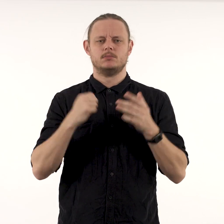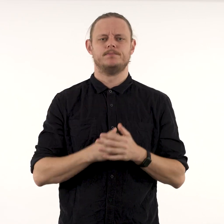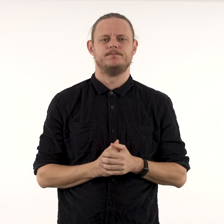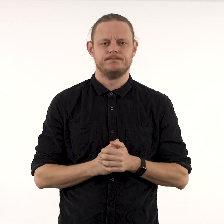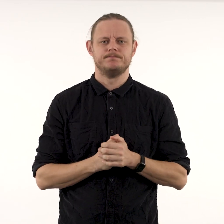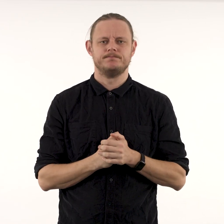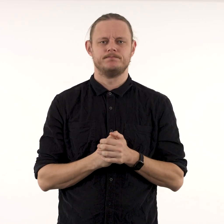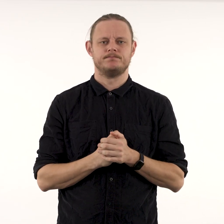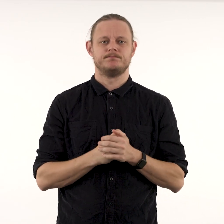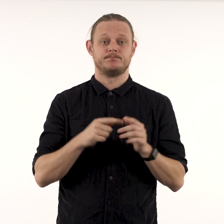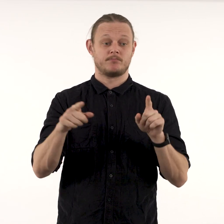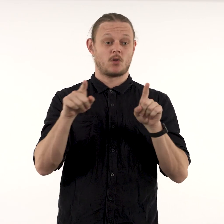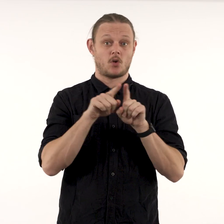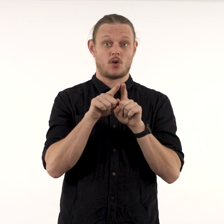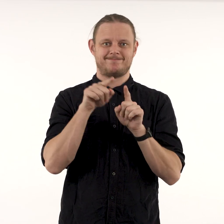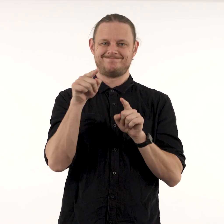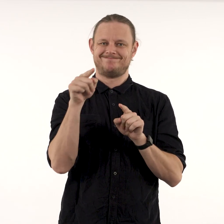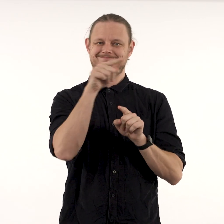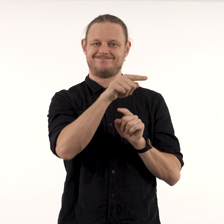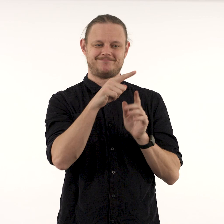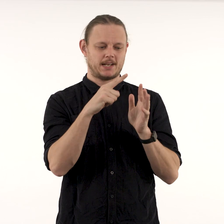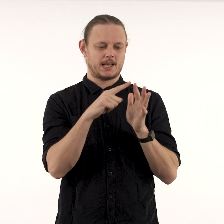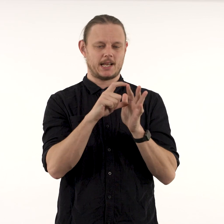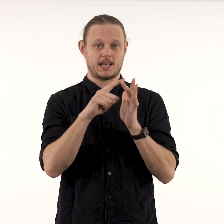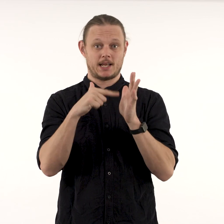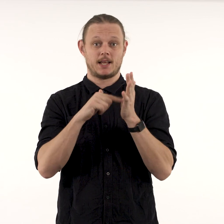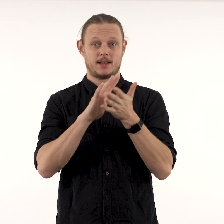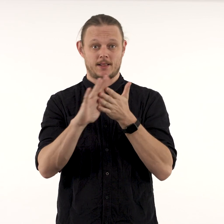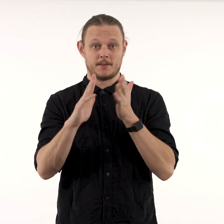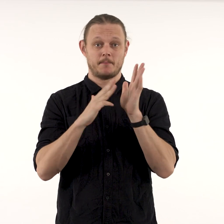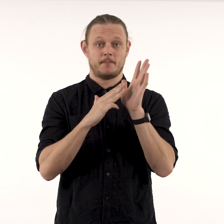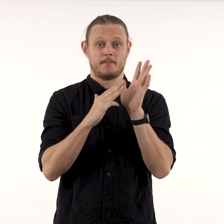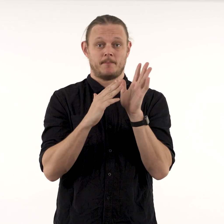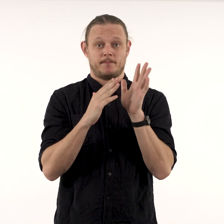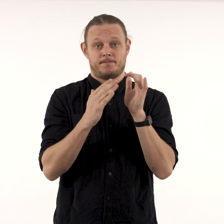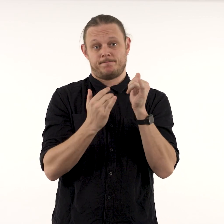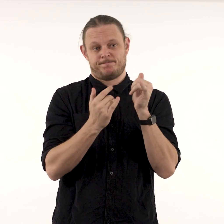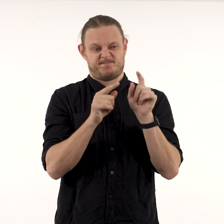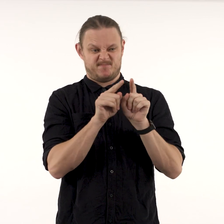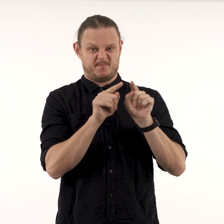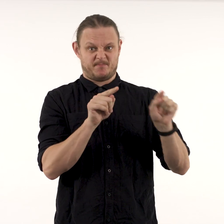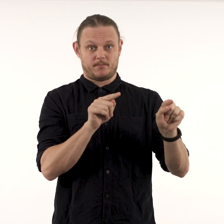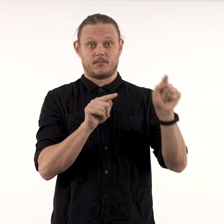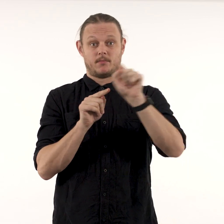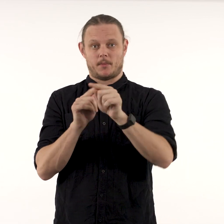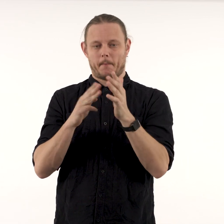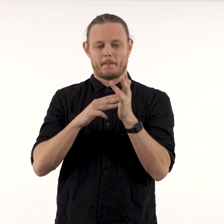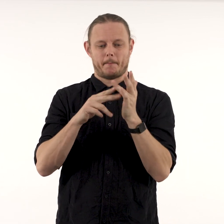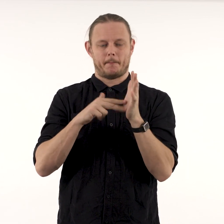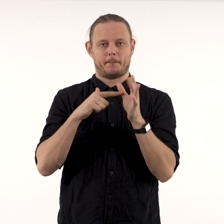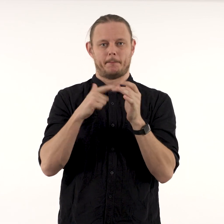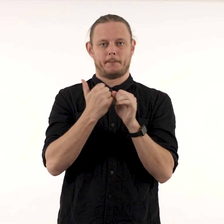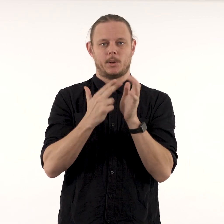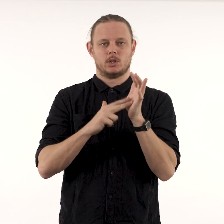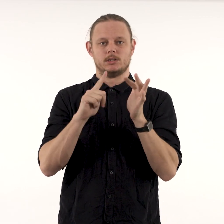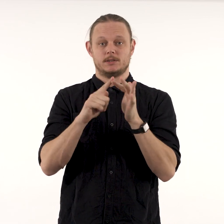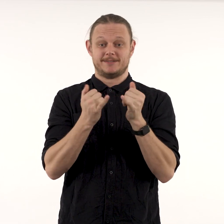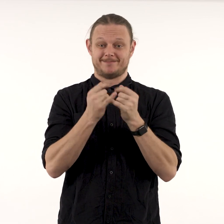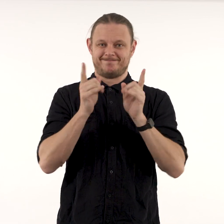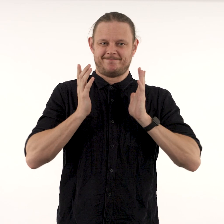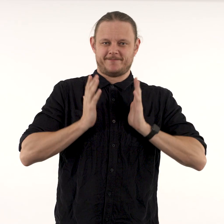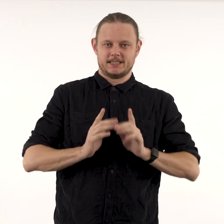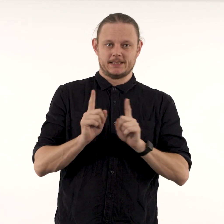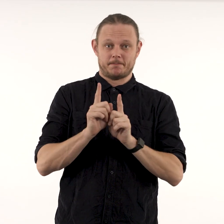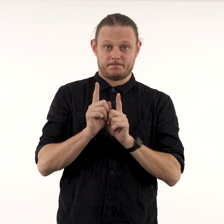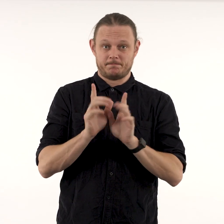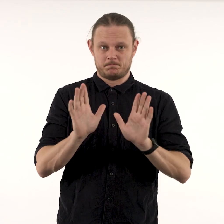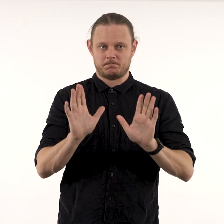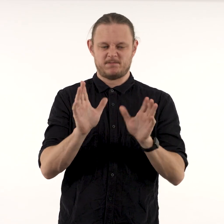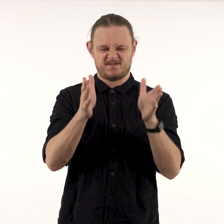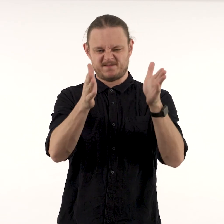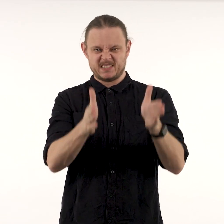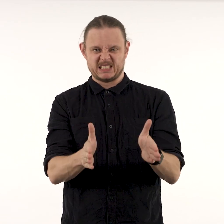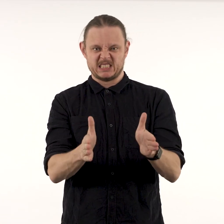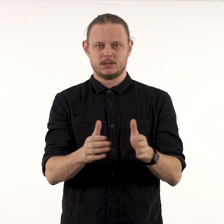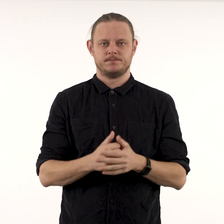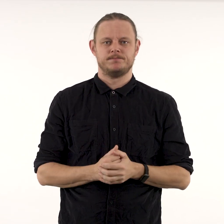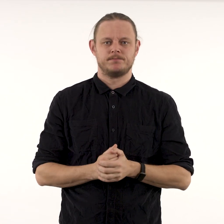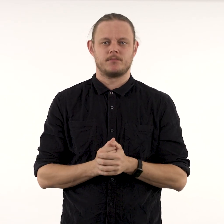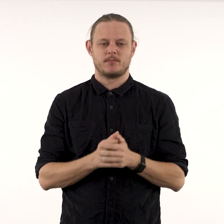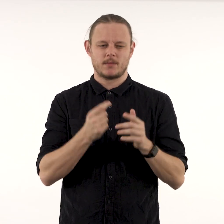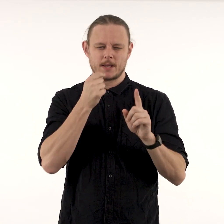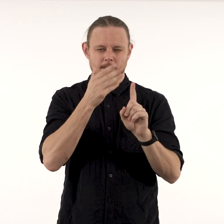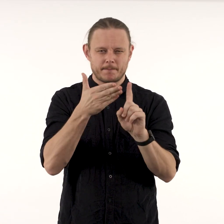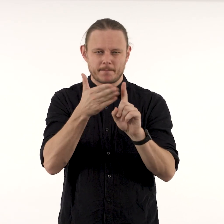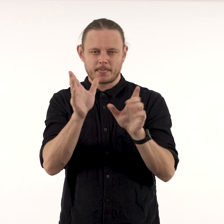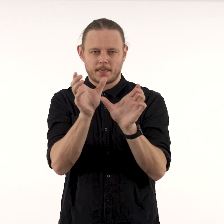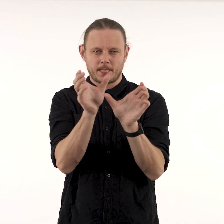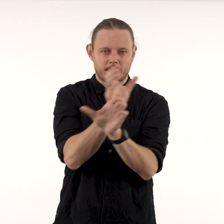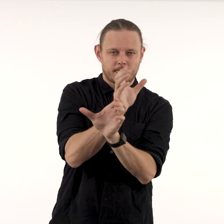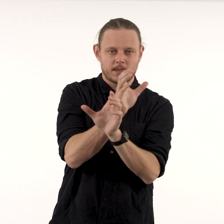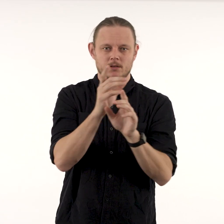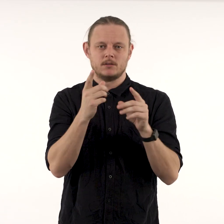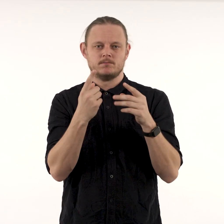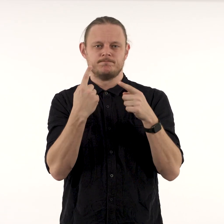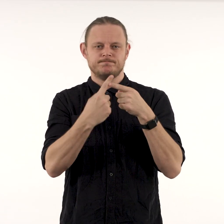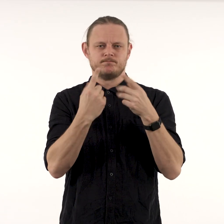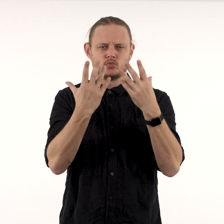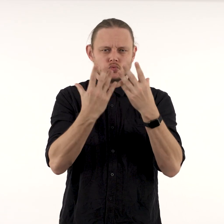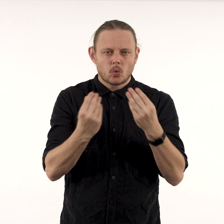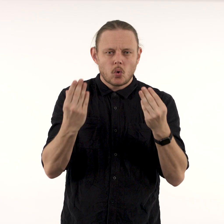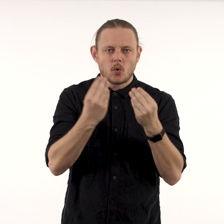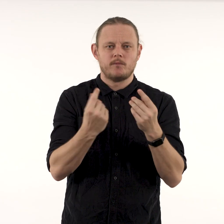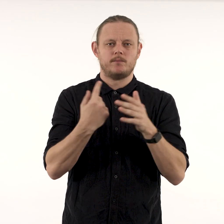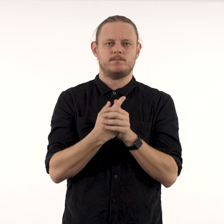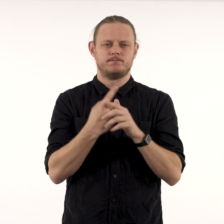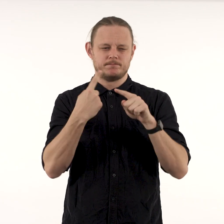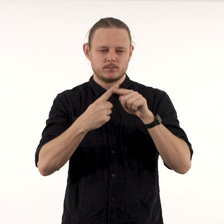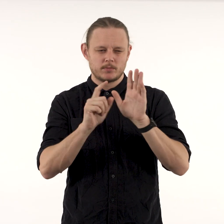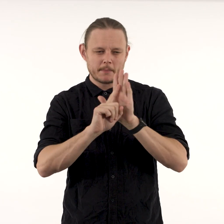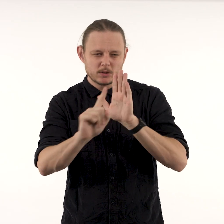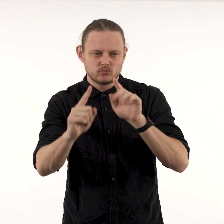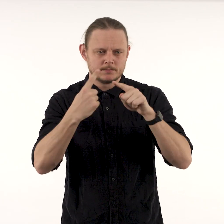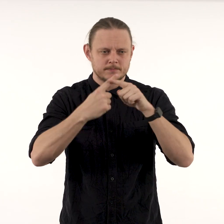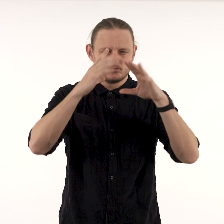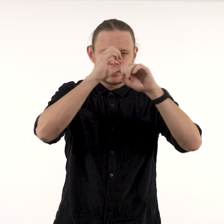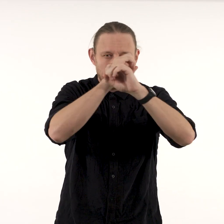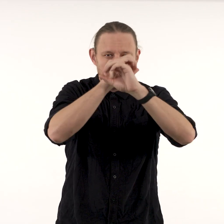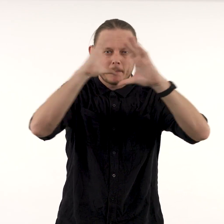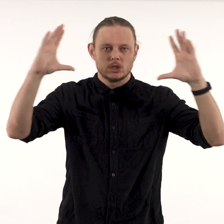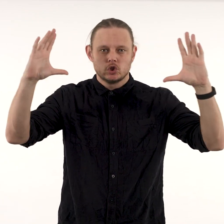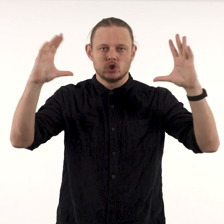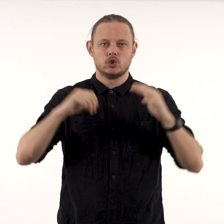'Like Edith, Montaigne's figure is distorted: at once angular and soft, representational and imagined.